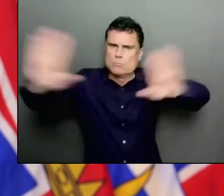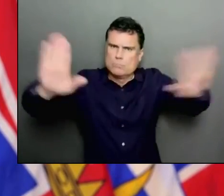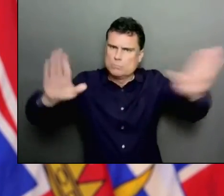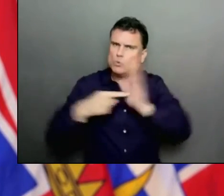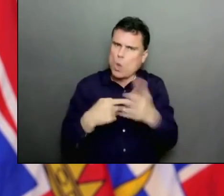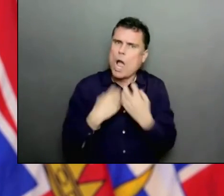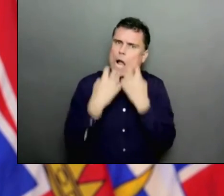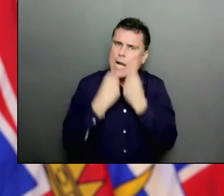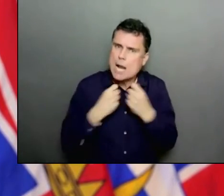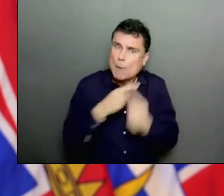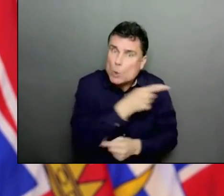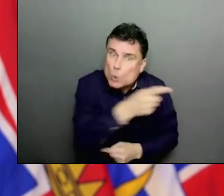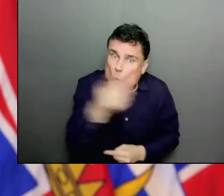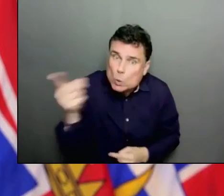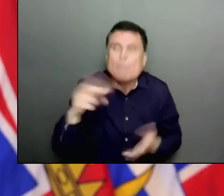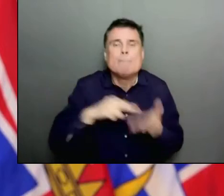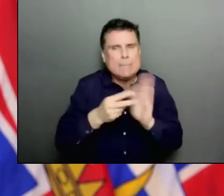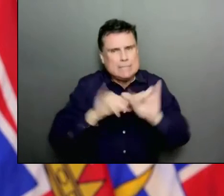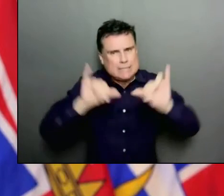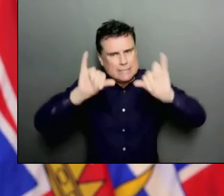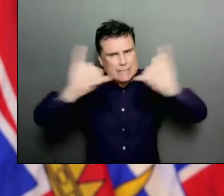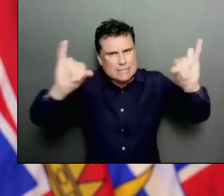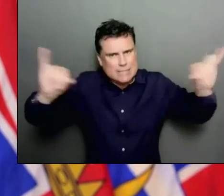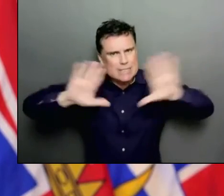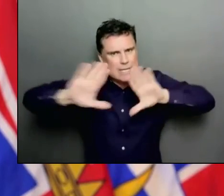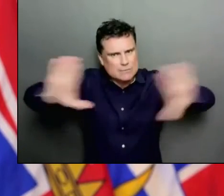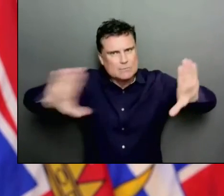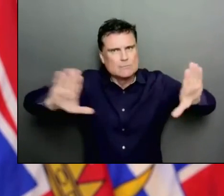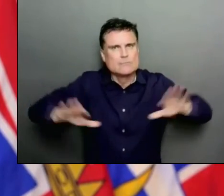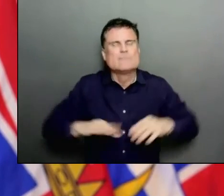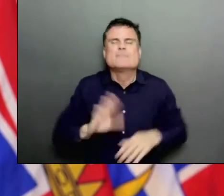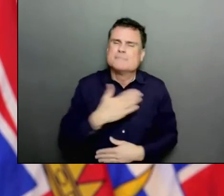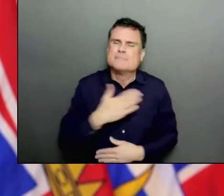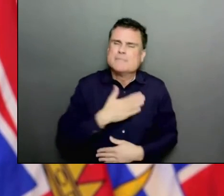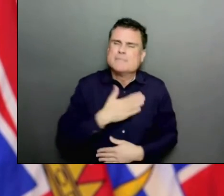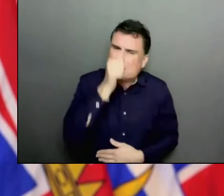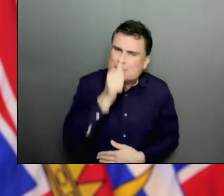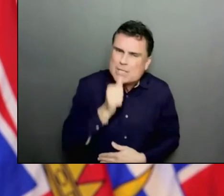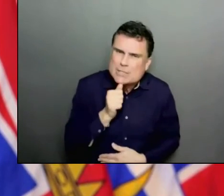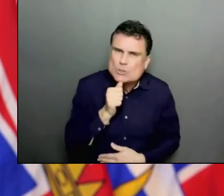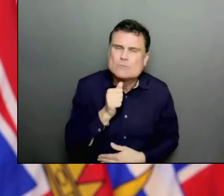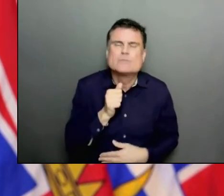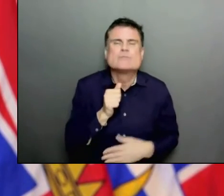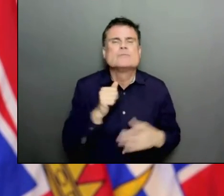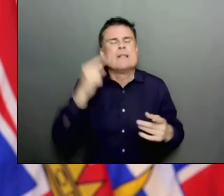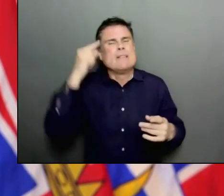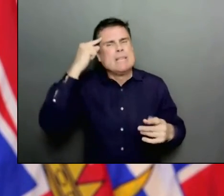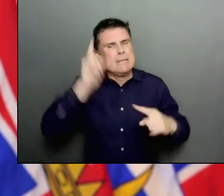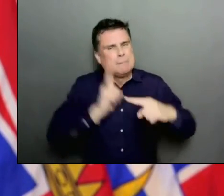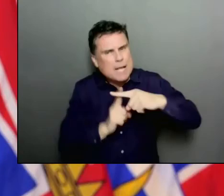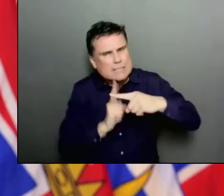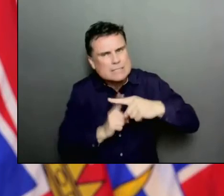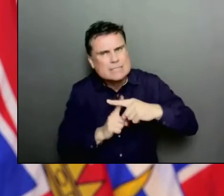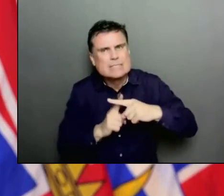we're going to have when we get this pandemic under control. The fewer people we see now, the safer we